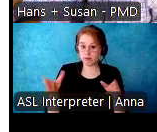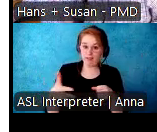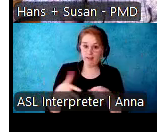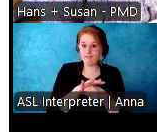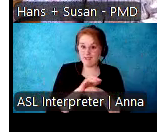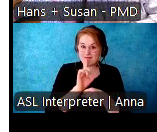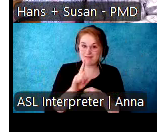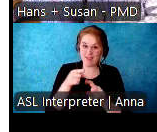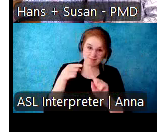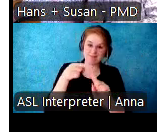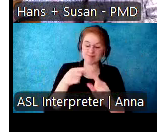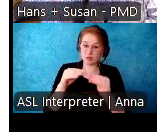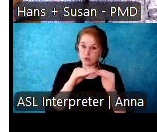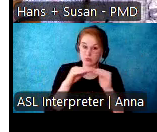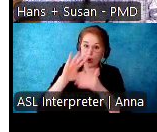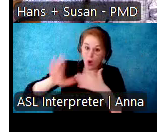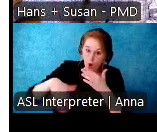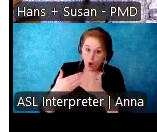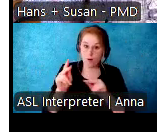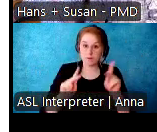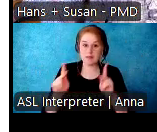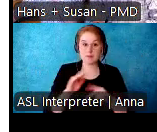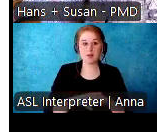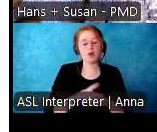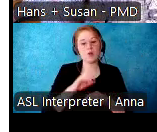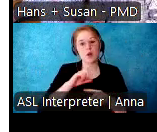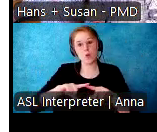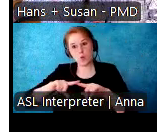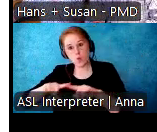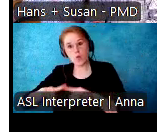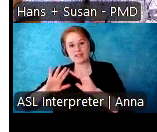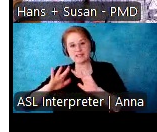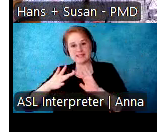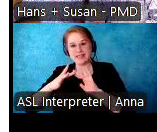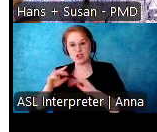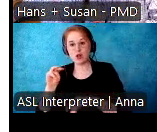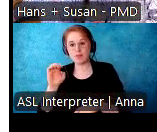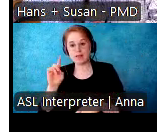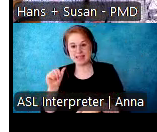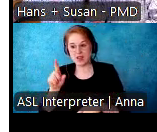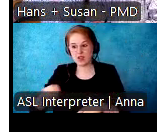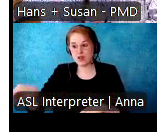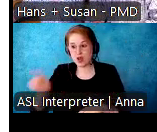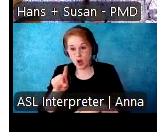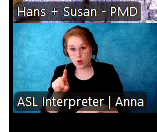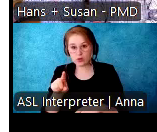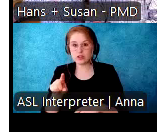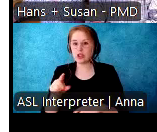we really lean into digital media to reach the people who we think are most likely to be caregivers